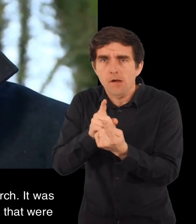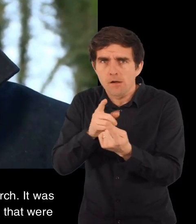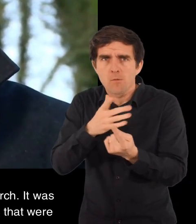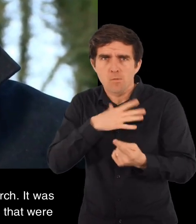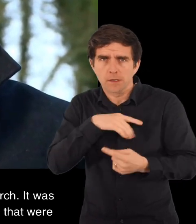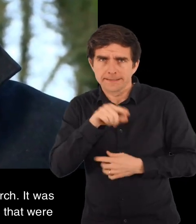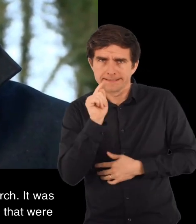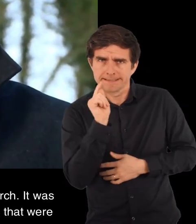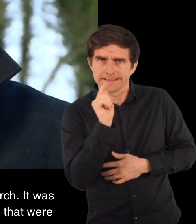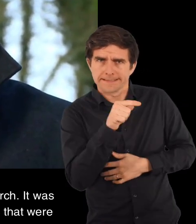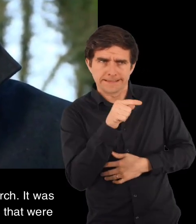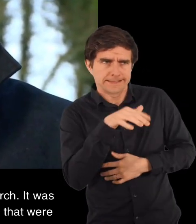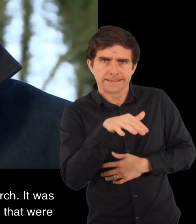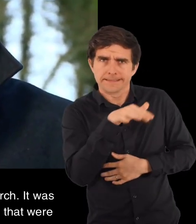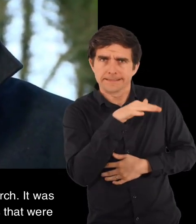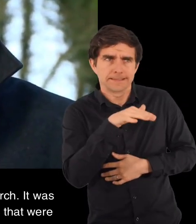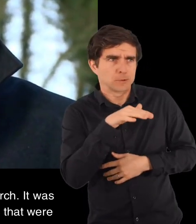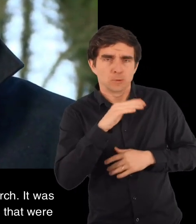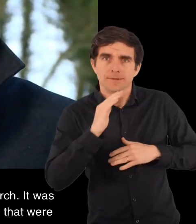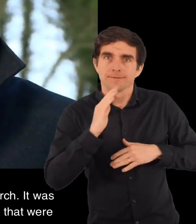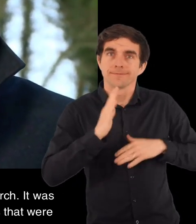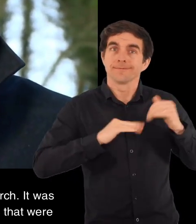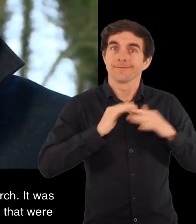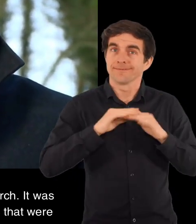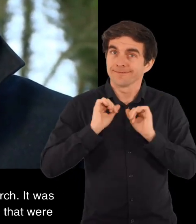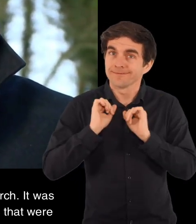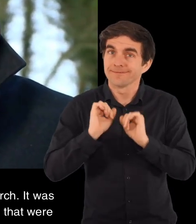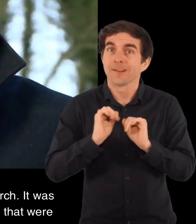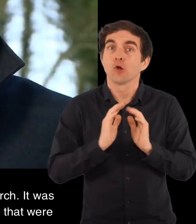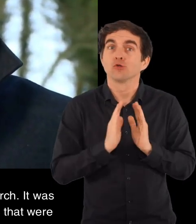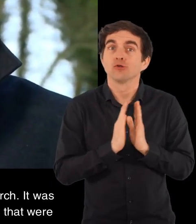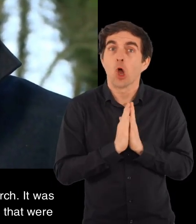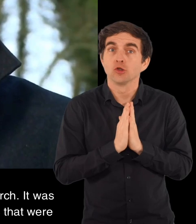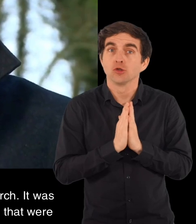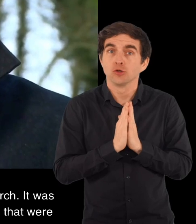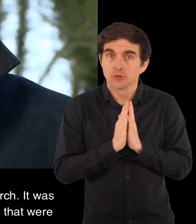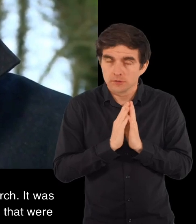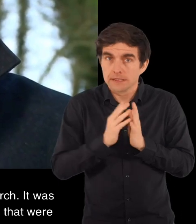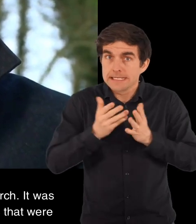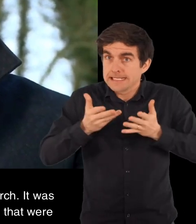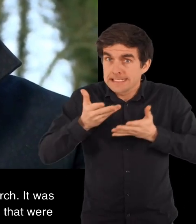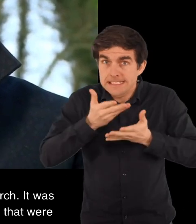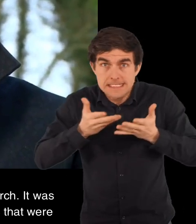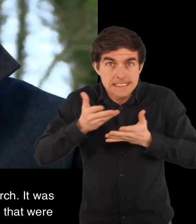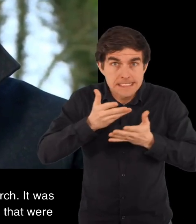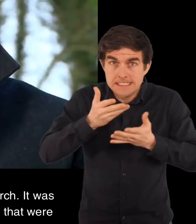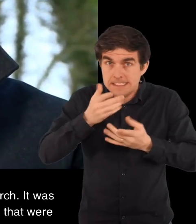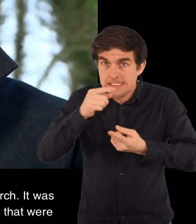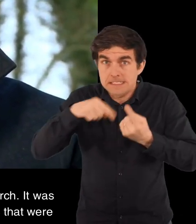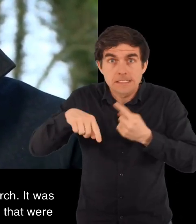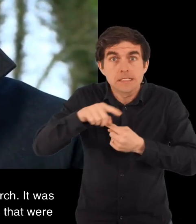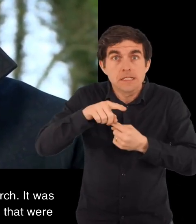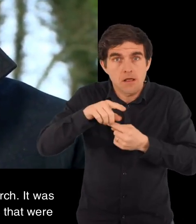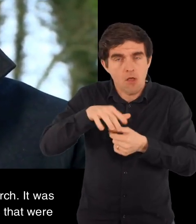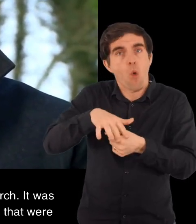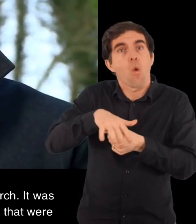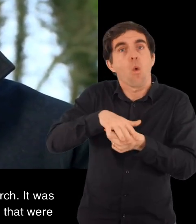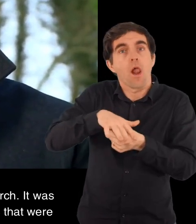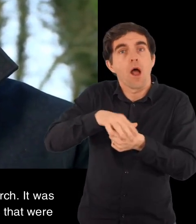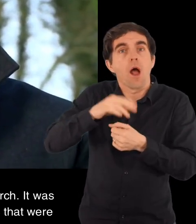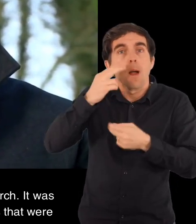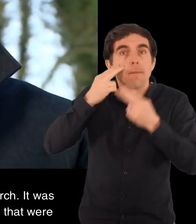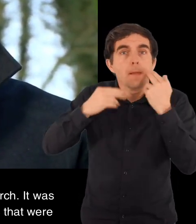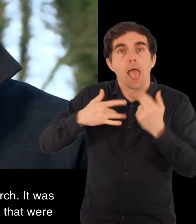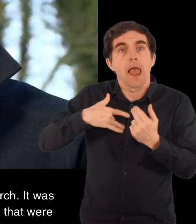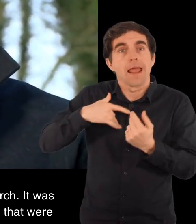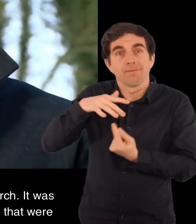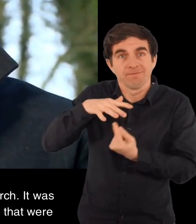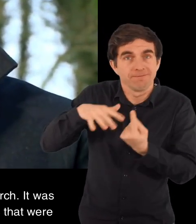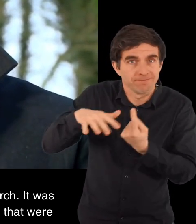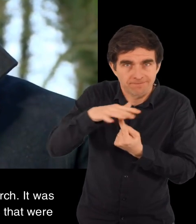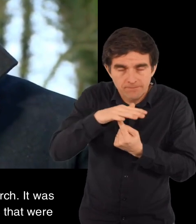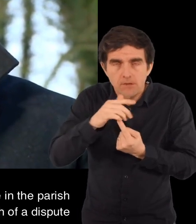of this area here to build his church. It was decided after the local residents that were